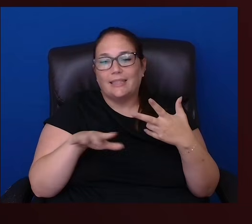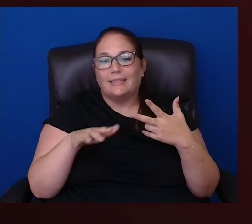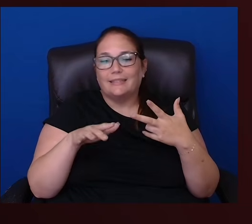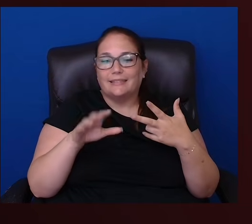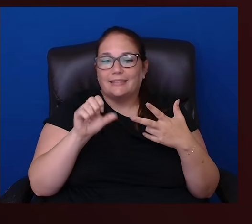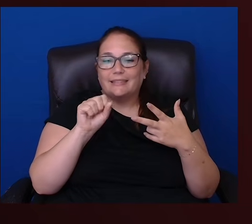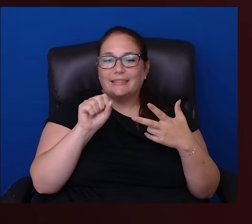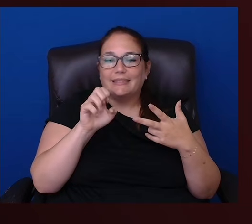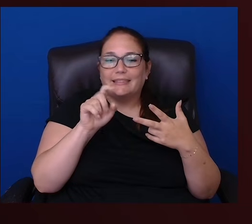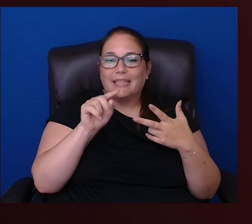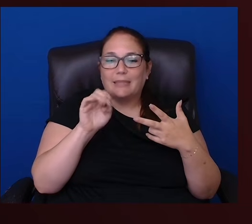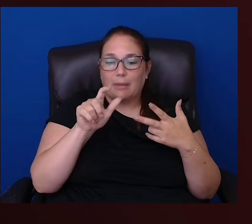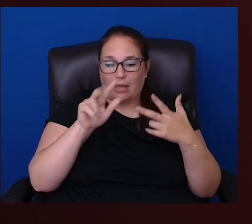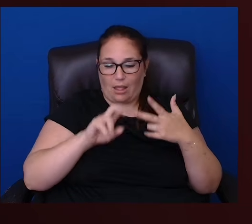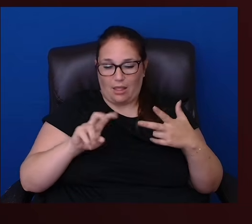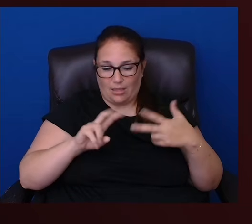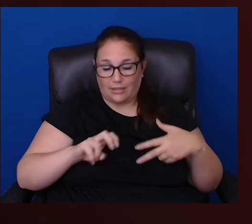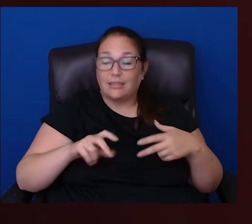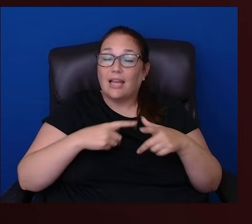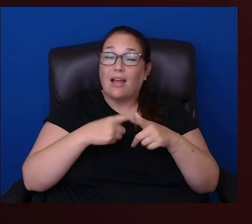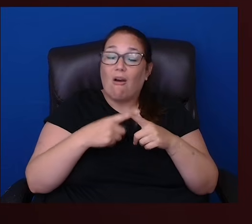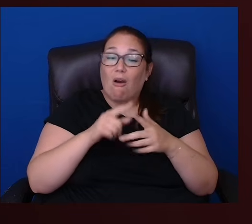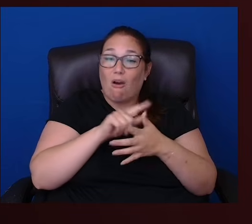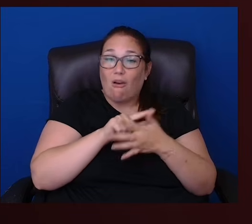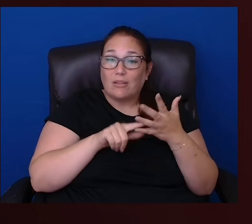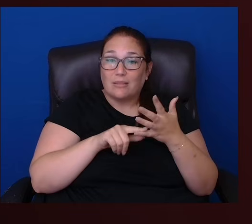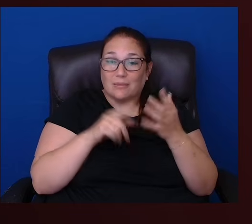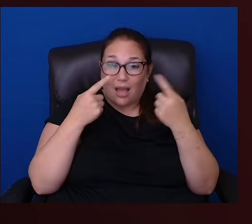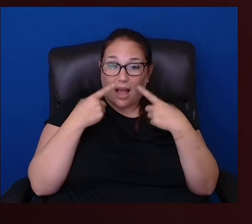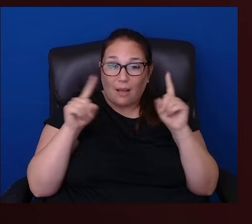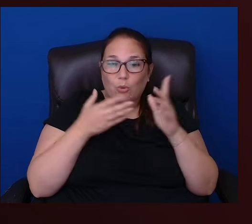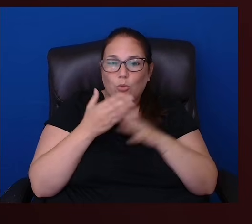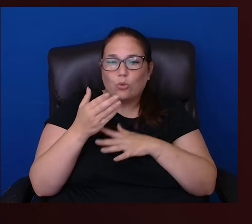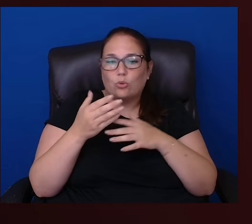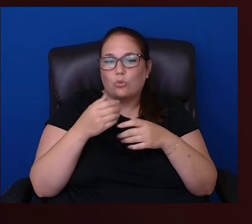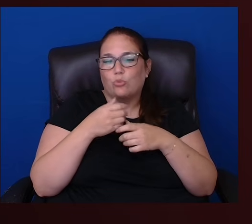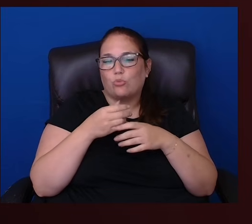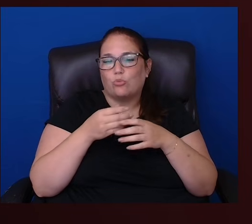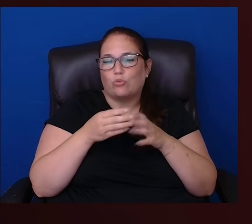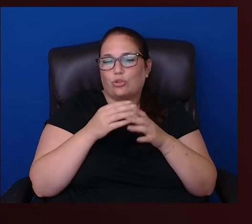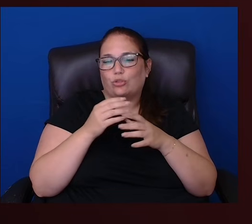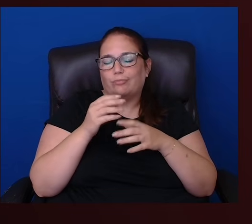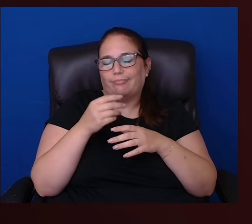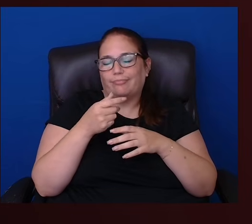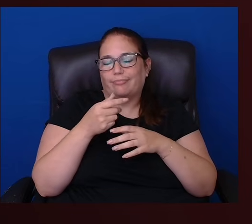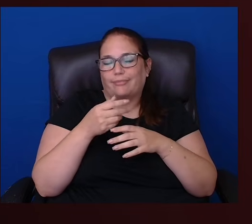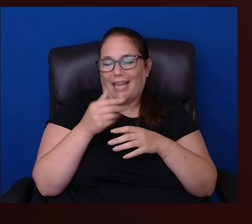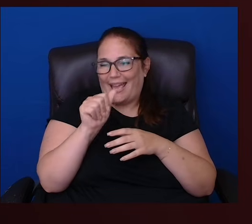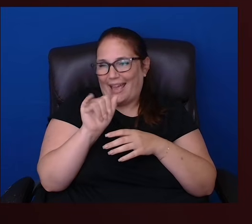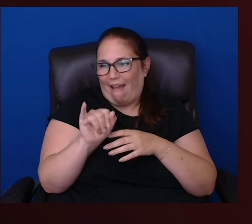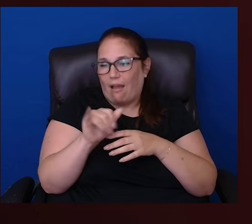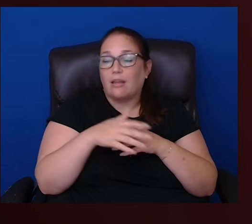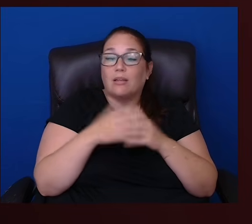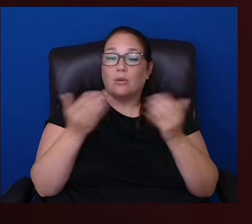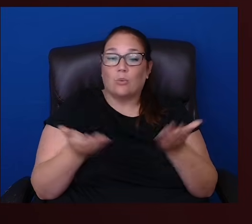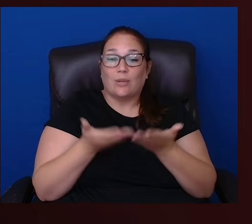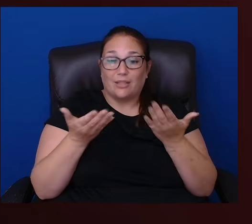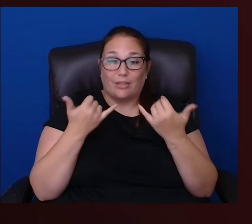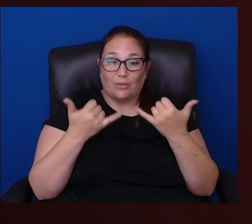and all of these can be accomplished through generative AI. But what we're here today to share with you is